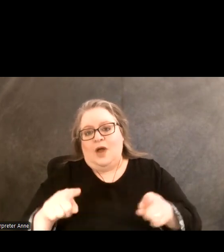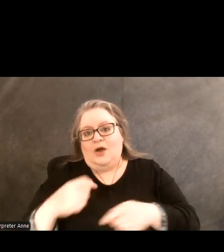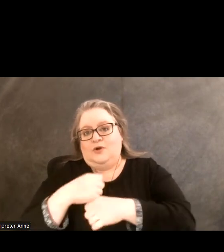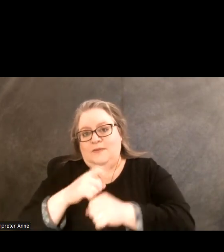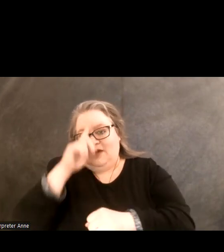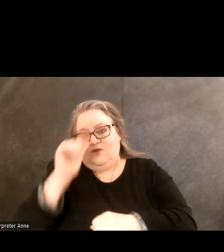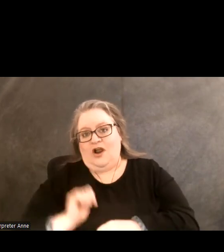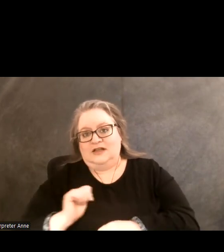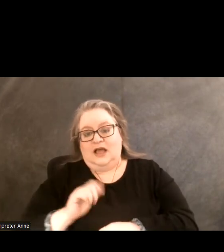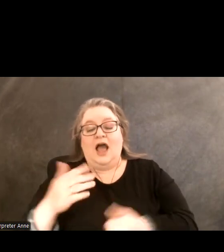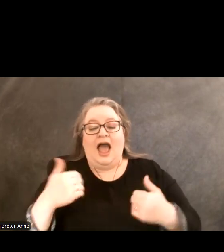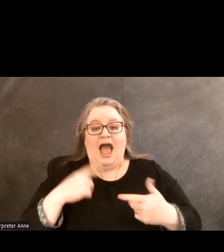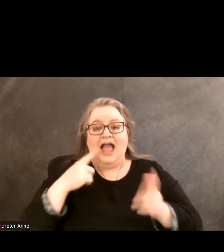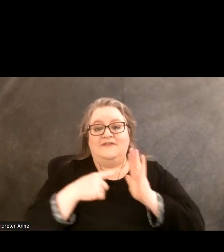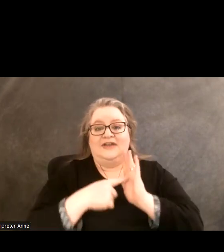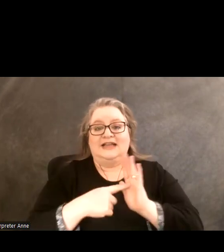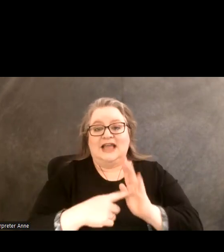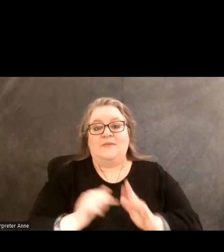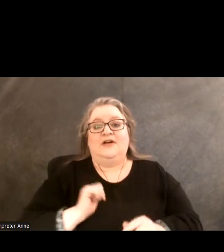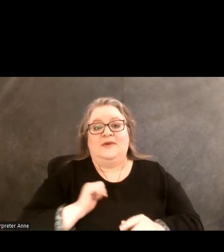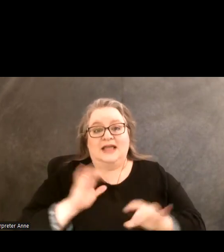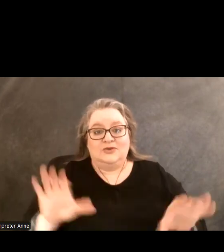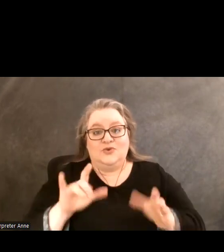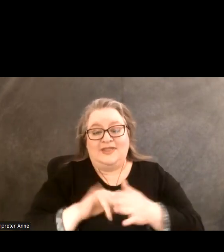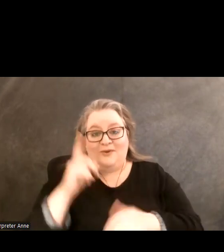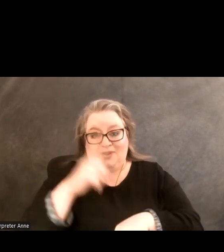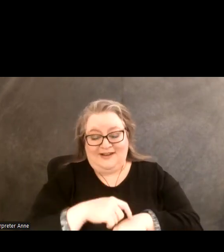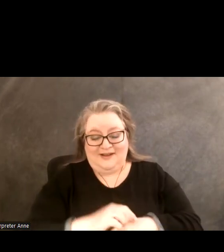I have an example of me doing this once. I lived for a long